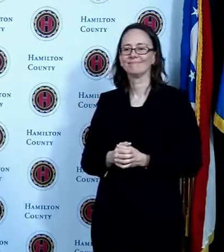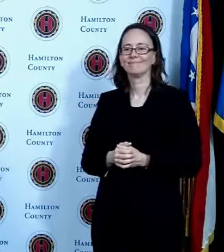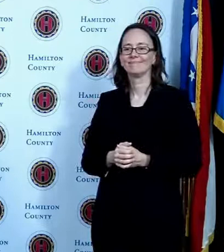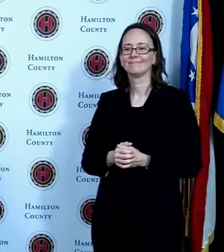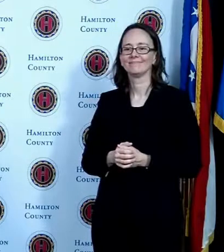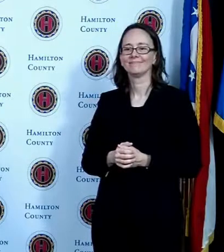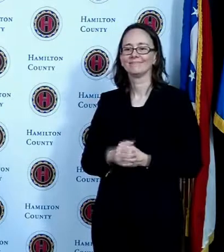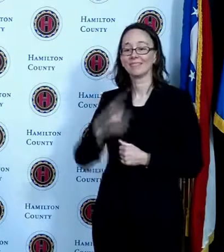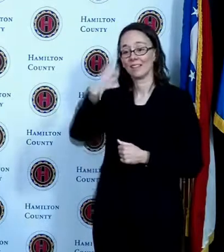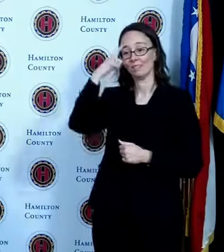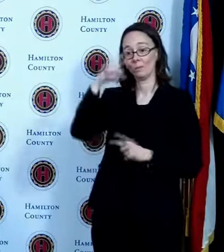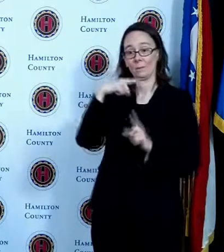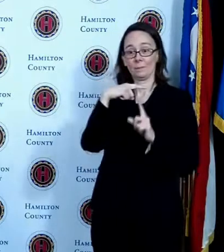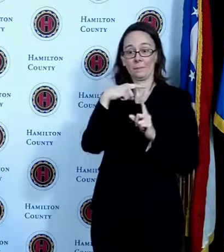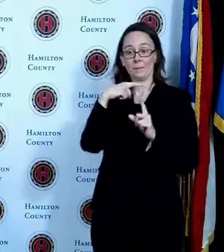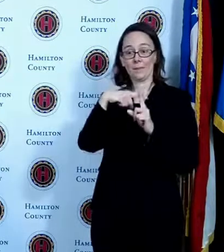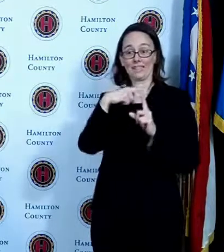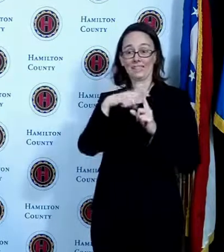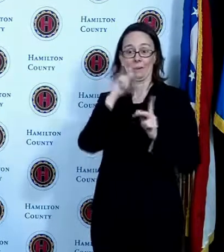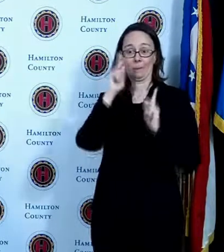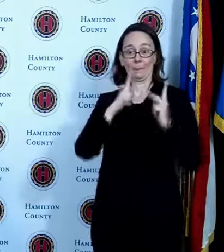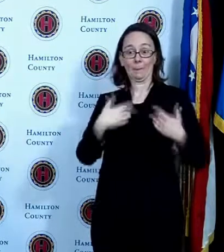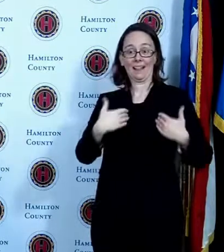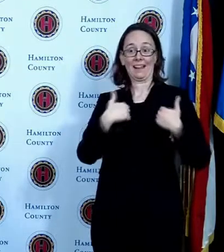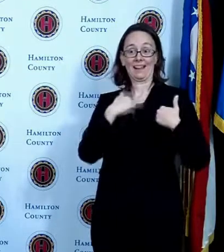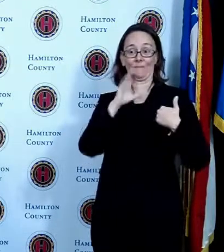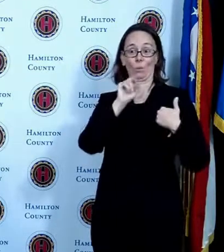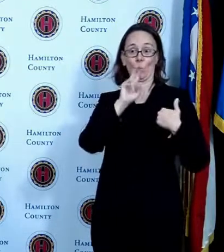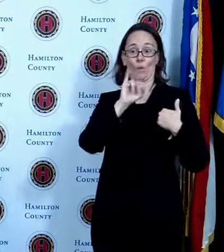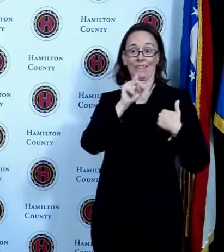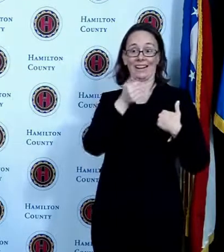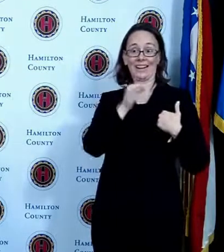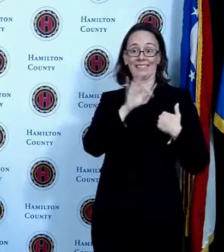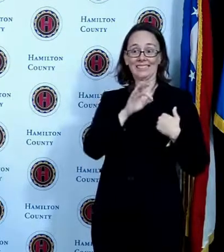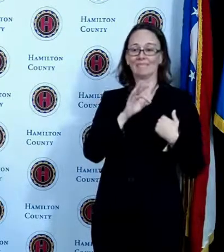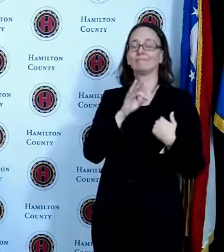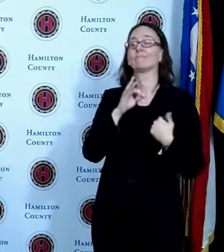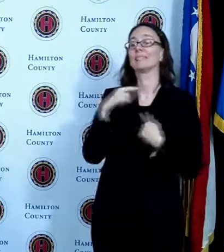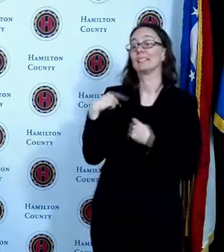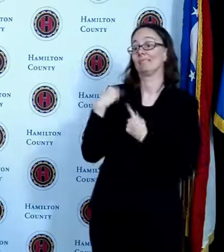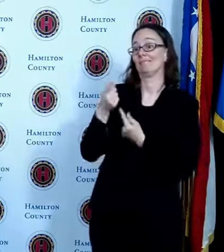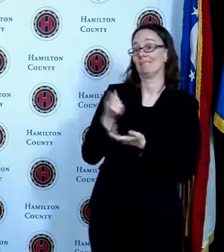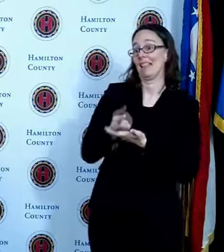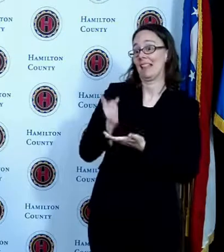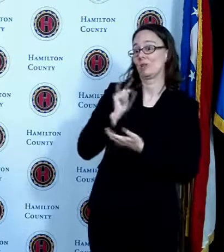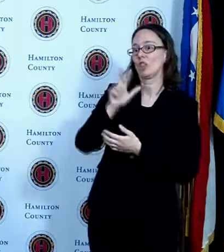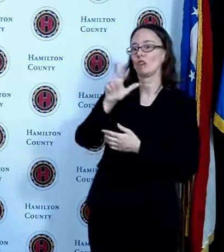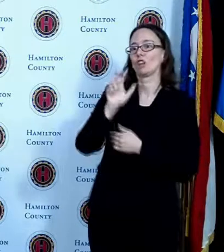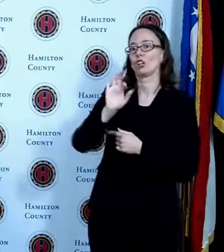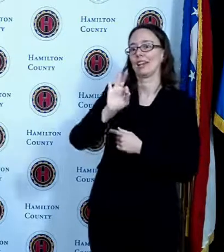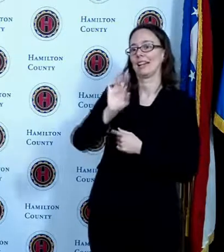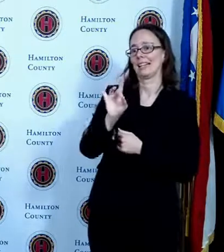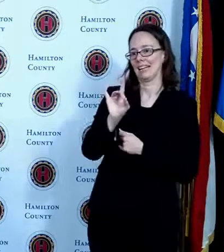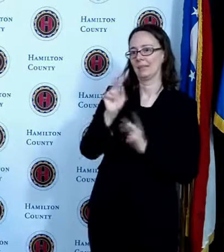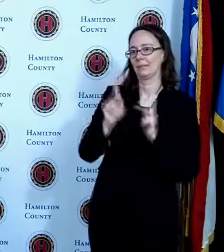change in a week's time is 398 for those hospitalized it's 33 and for the deaths